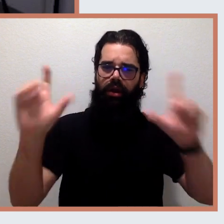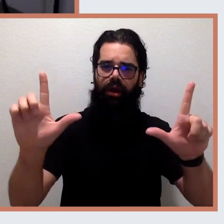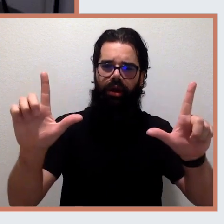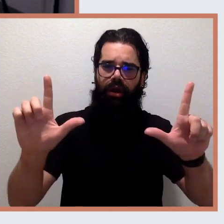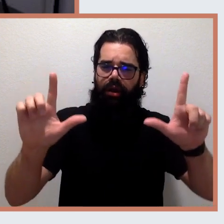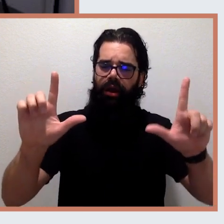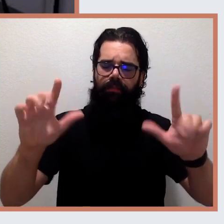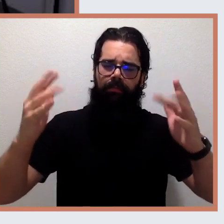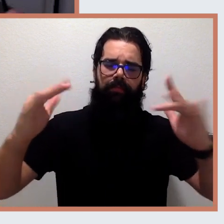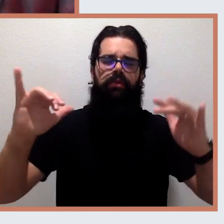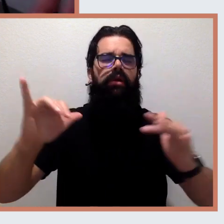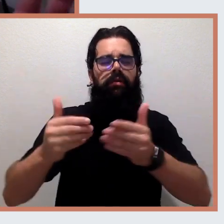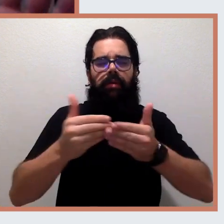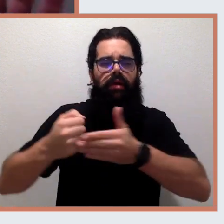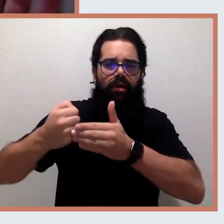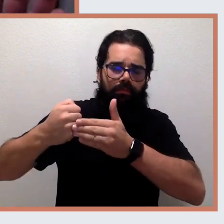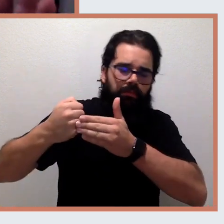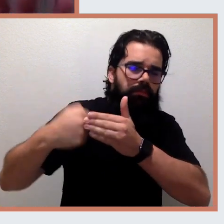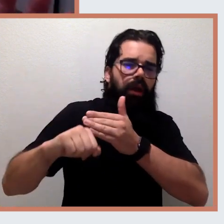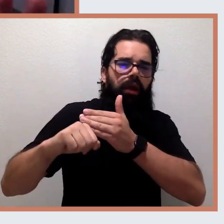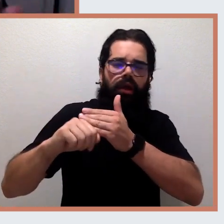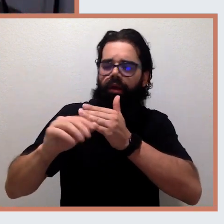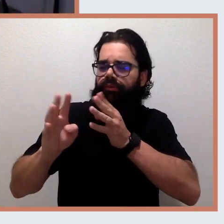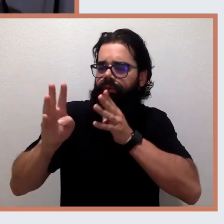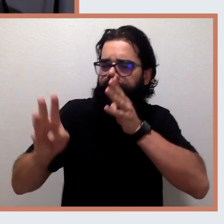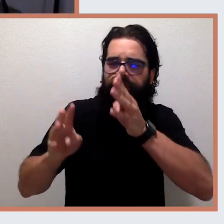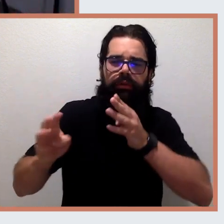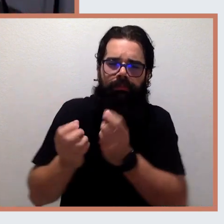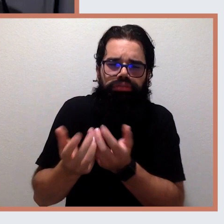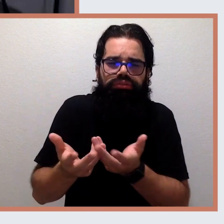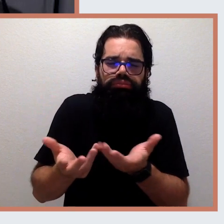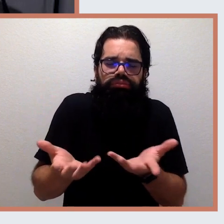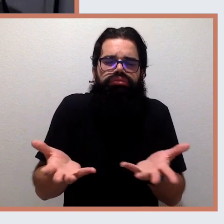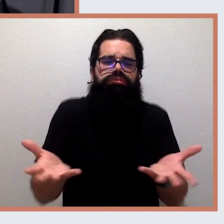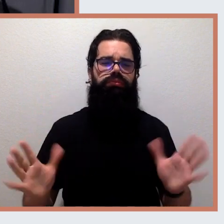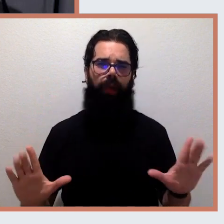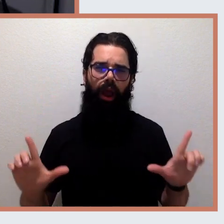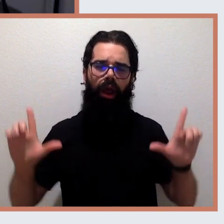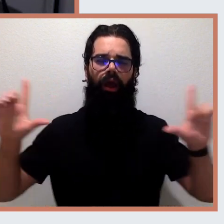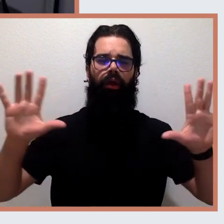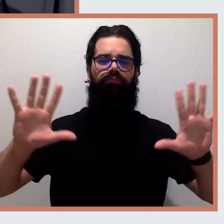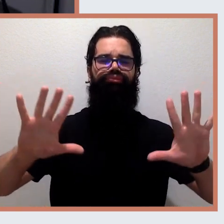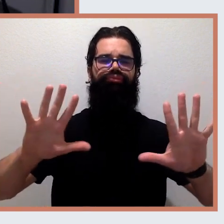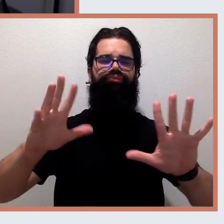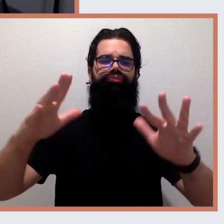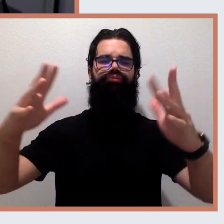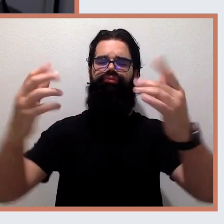into post-production, and then onto the screen, it's like having a baby. It's a creative baby.